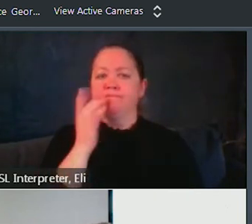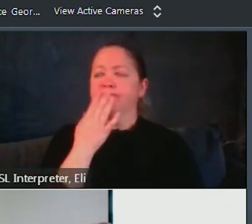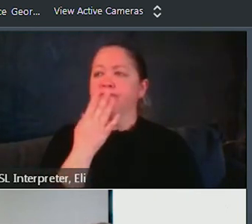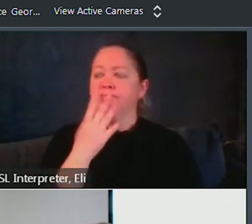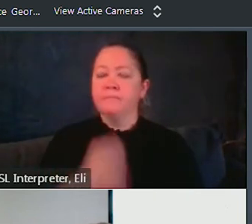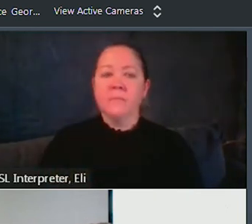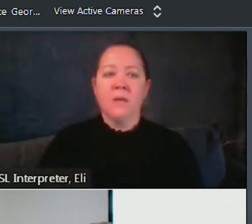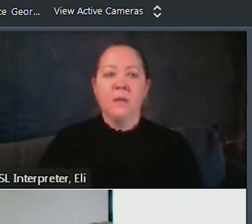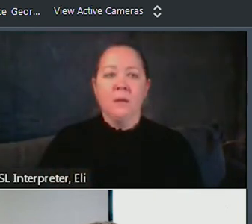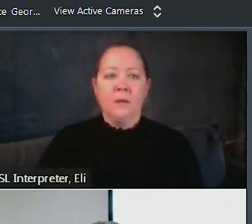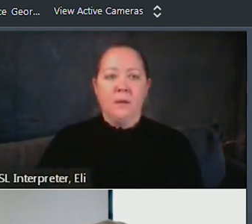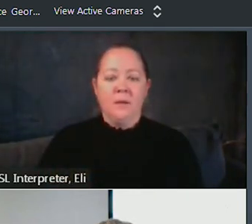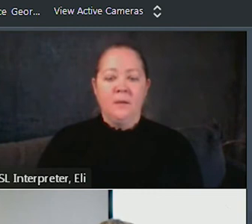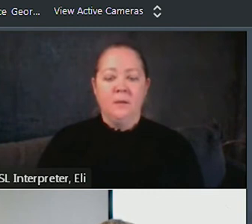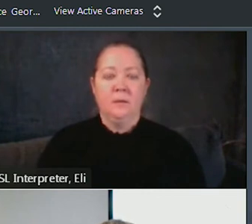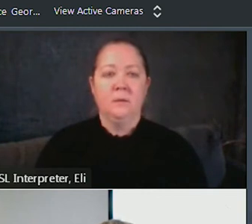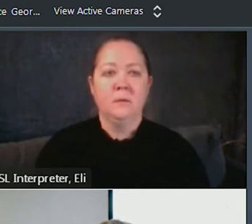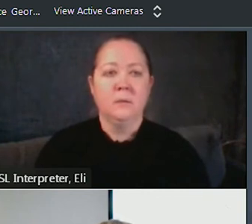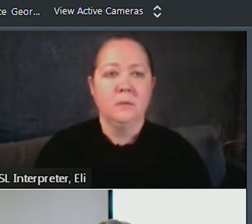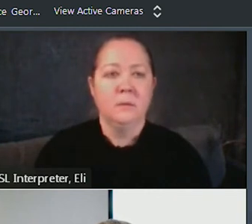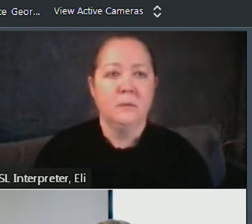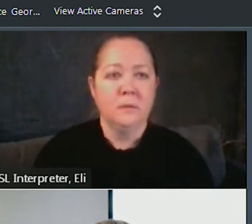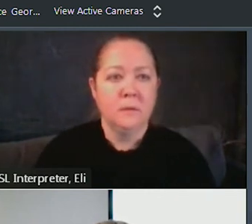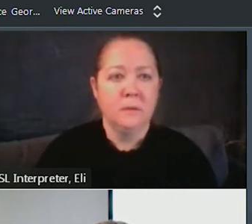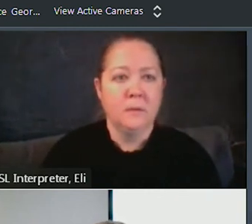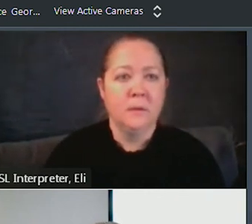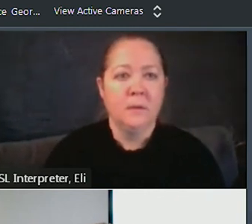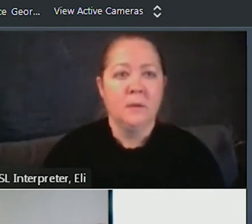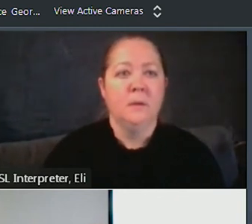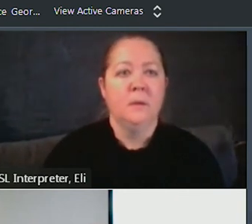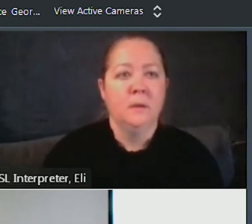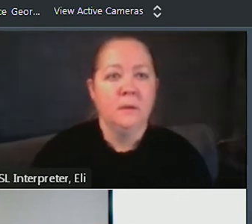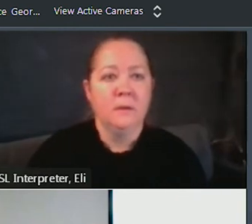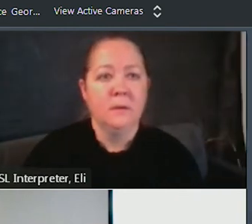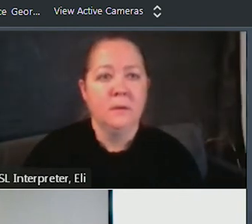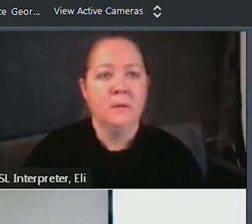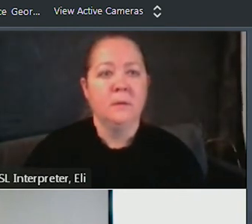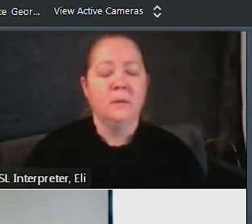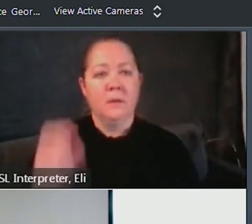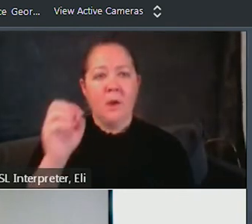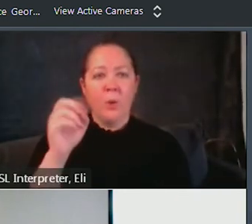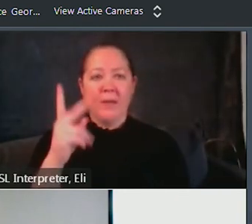I will go. I'm going to, okay. So I see your list. Okay. So you're and you've taken. Okay.